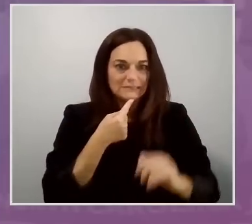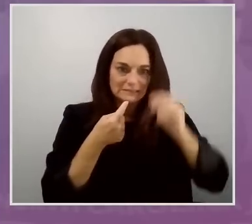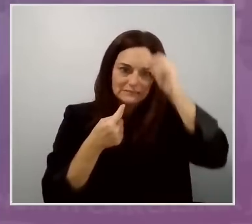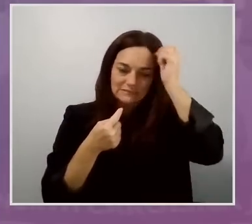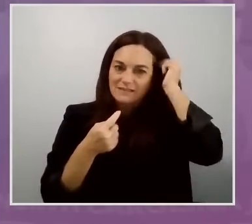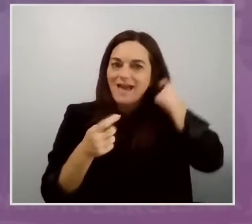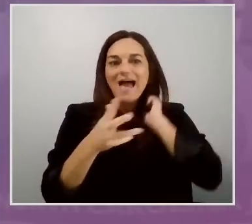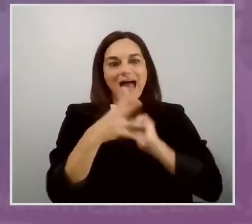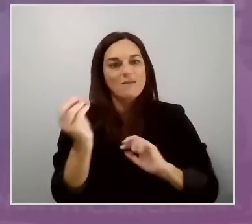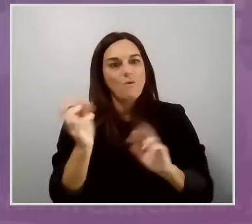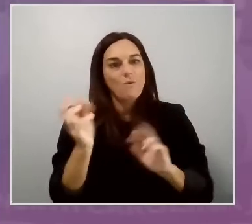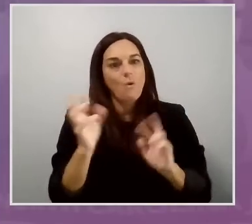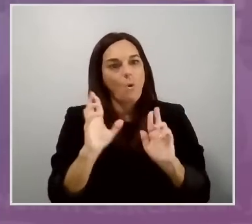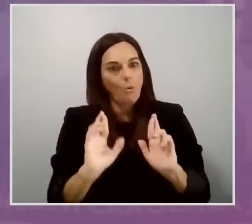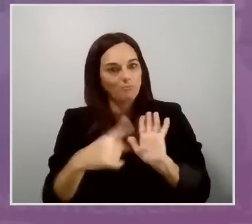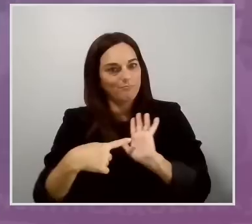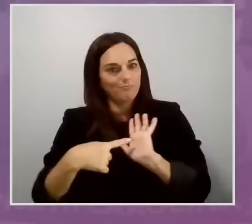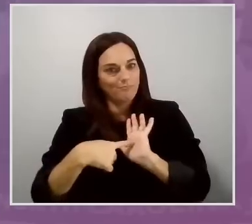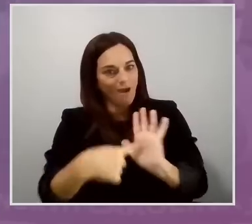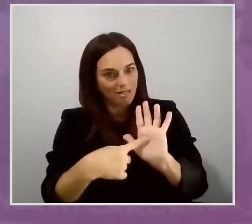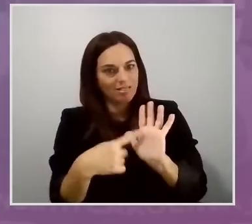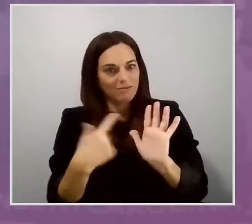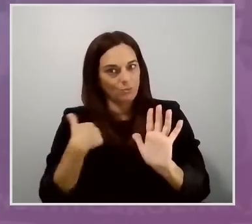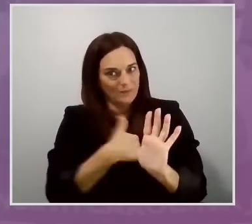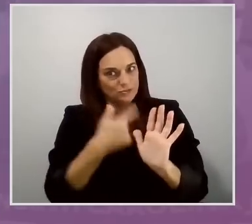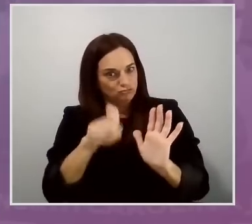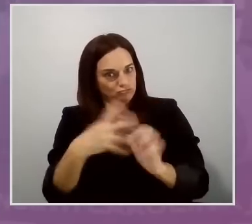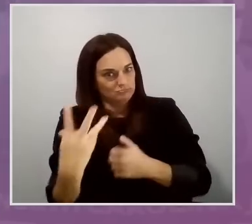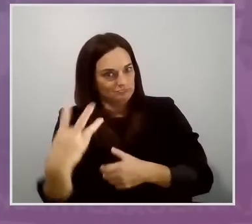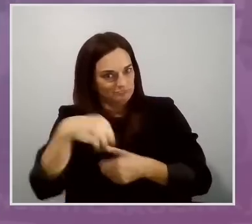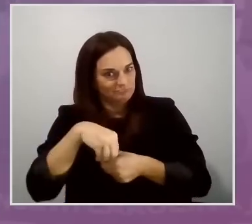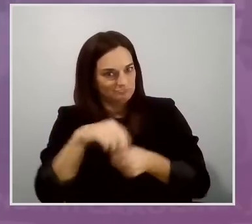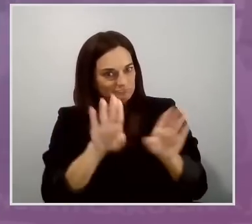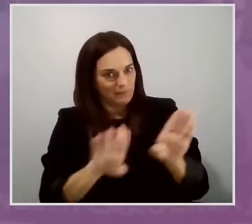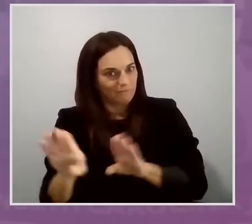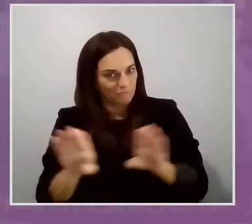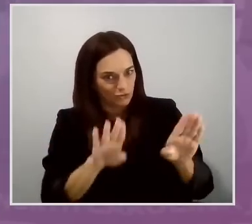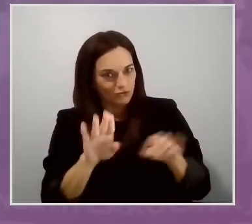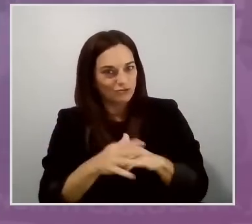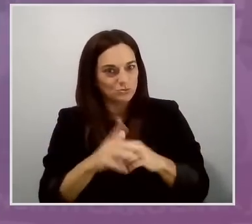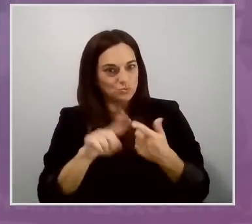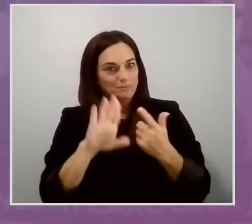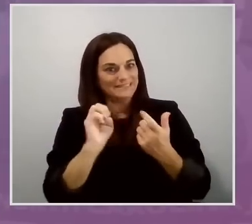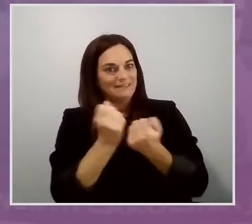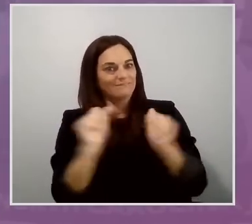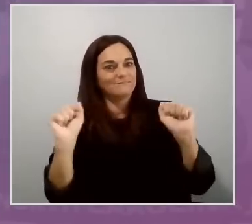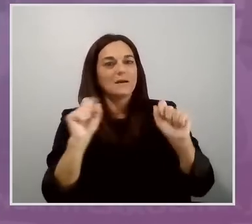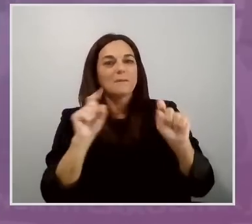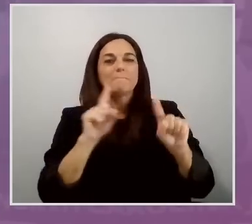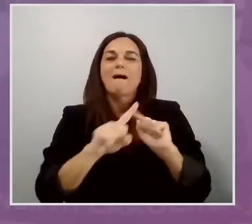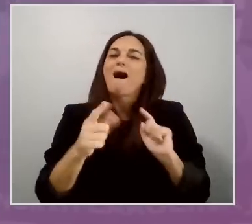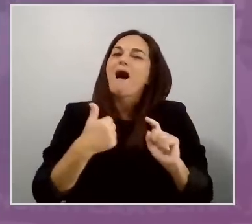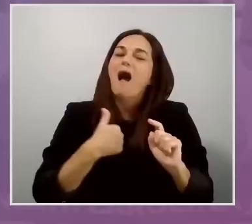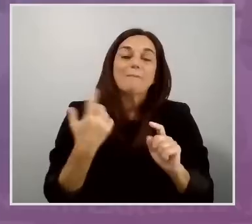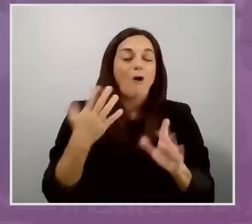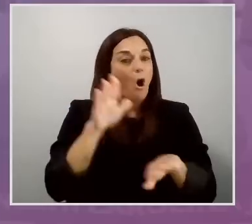WE HAVE BEEN AS A CAMPAIGN TO TAKE THIS SERIOUSLY AND TO HOPEFULLY MODEL THE KIND OF